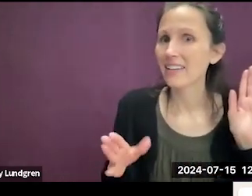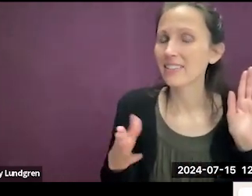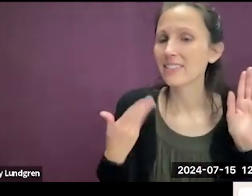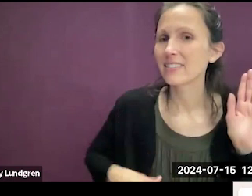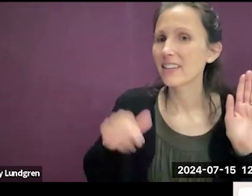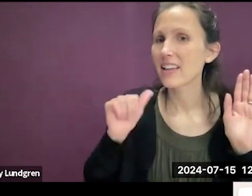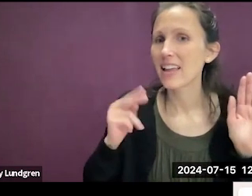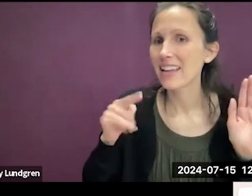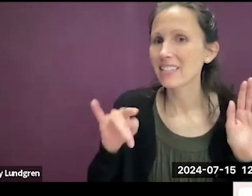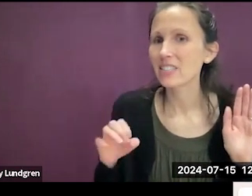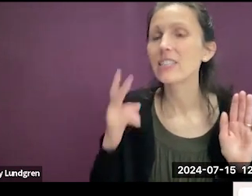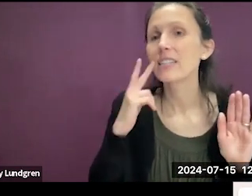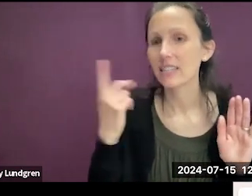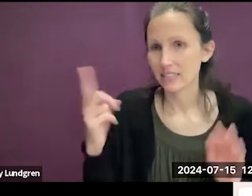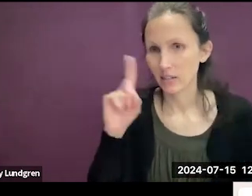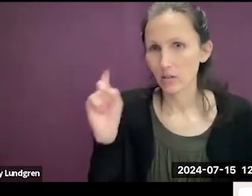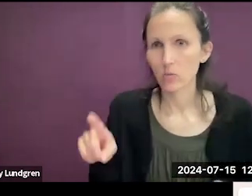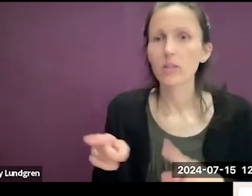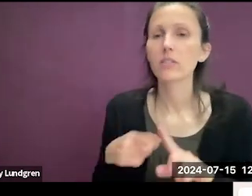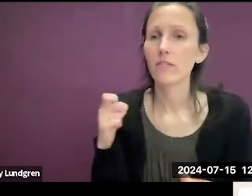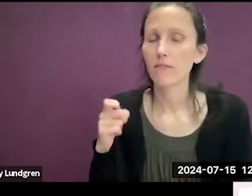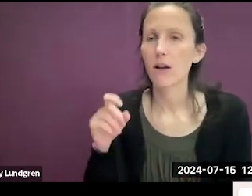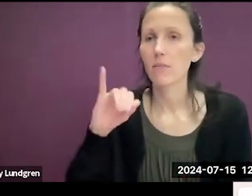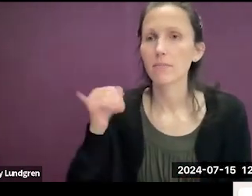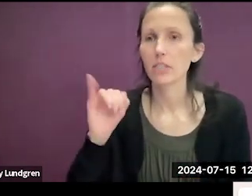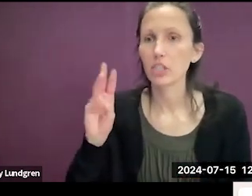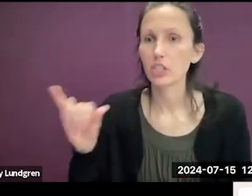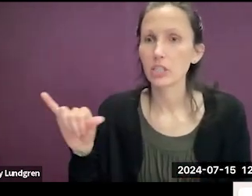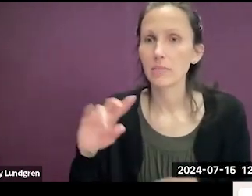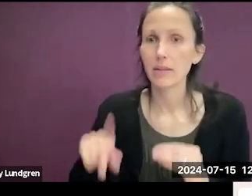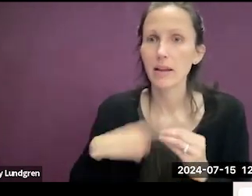There is a question from Jimmy about, and Jimmy states,